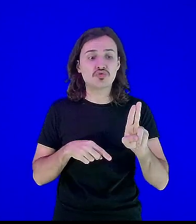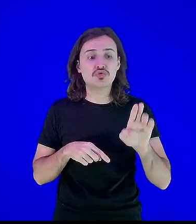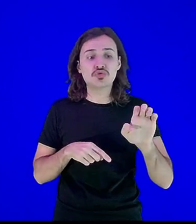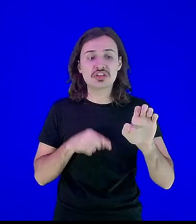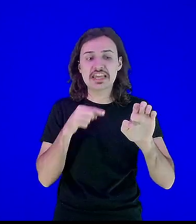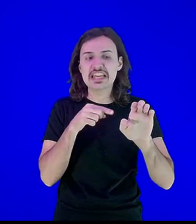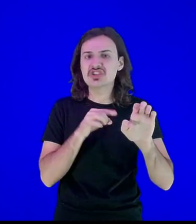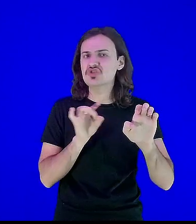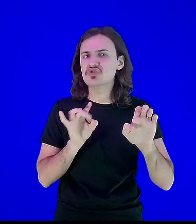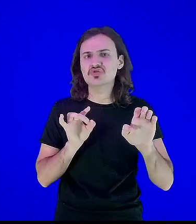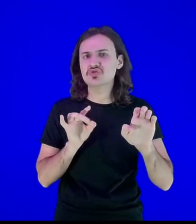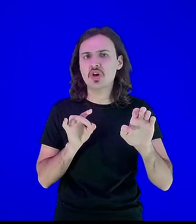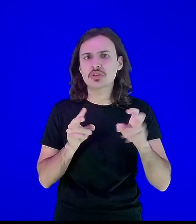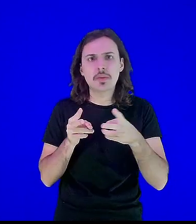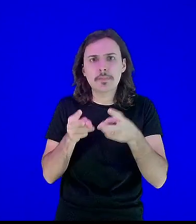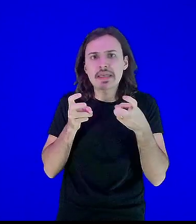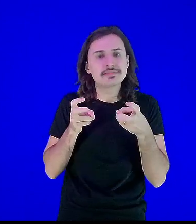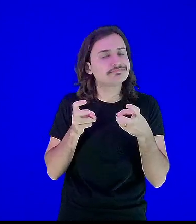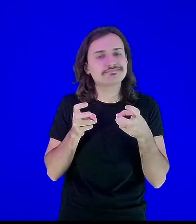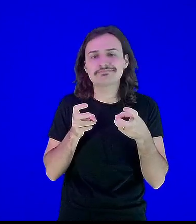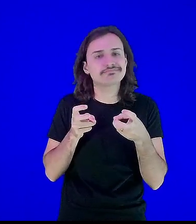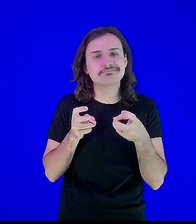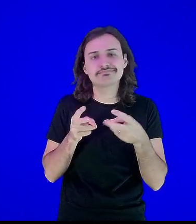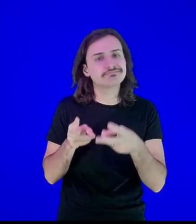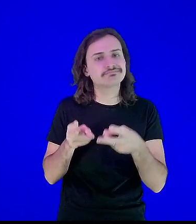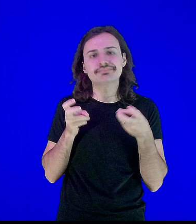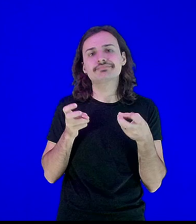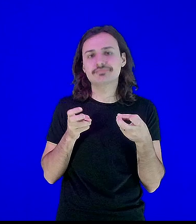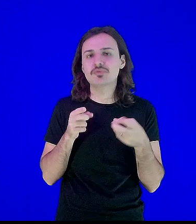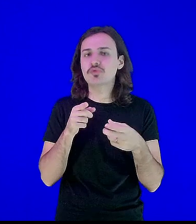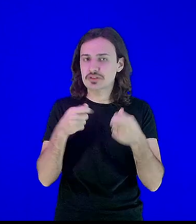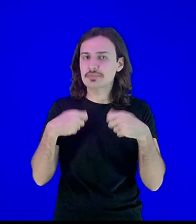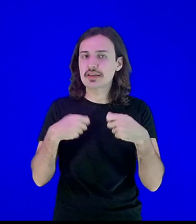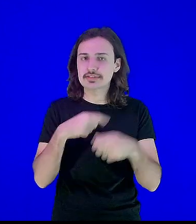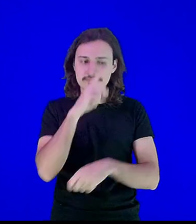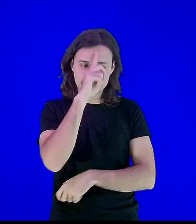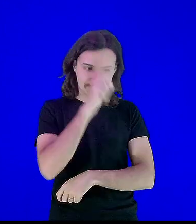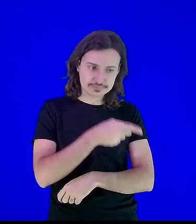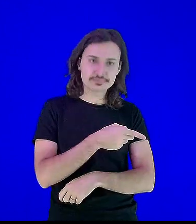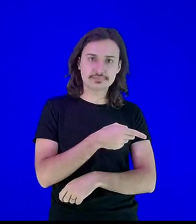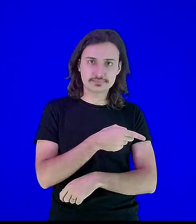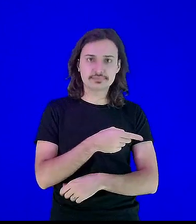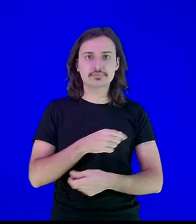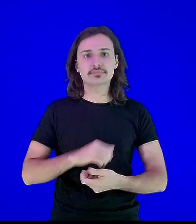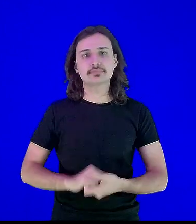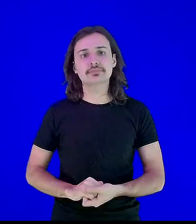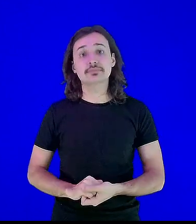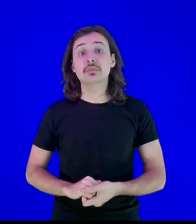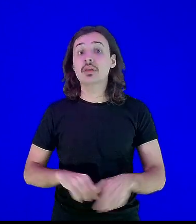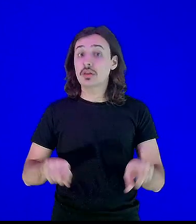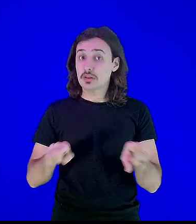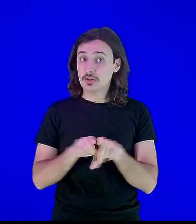this (the line of code) work just fine now, you have to be aware of some things. I just learned it